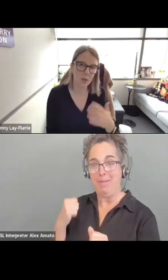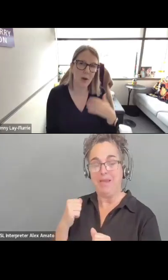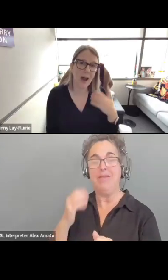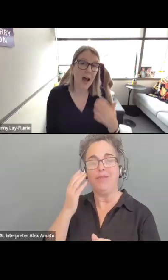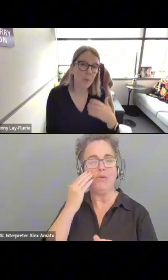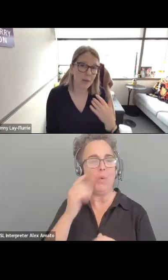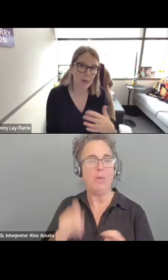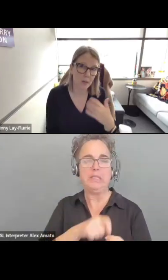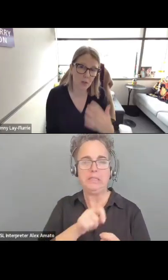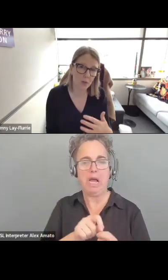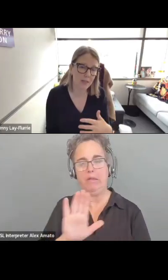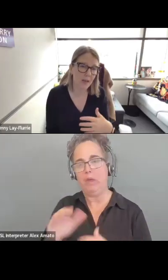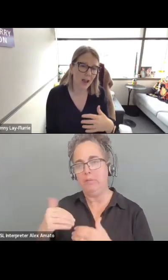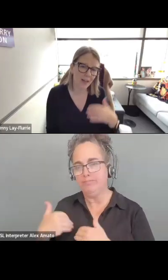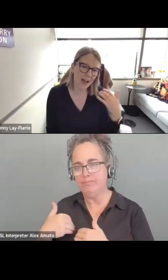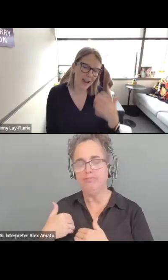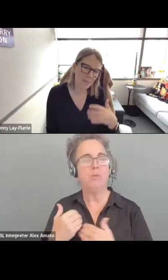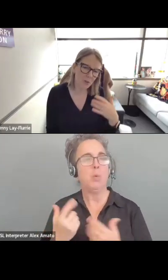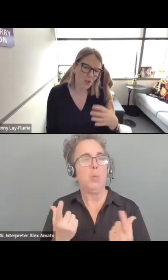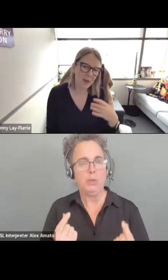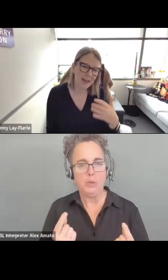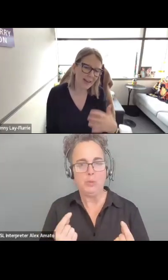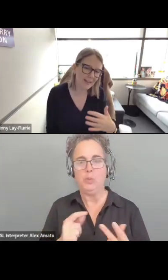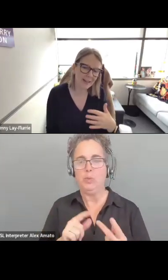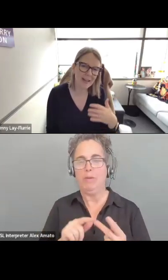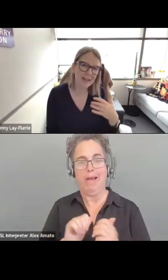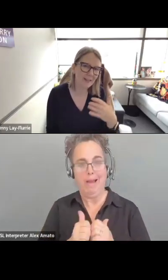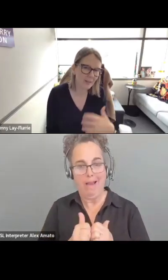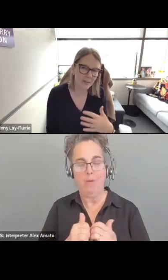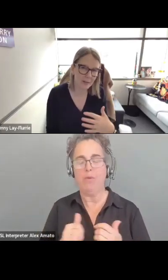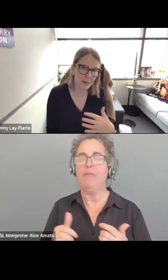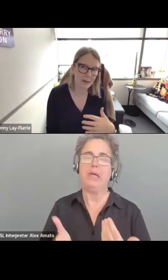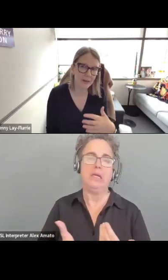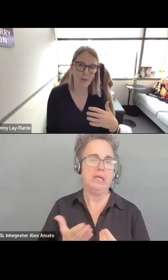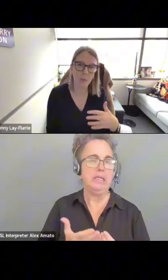to do, how they need to do it, and they're able to do it easily and consistently, so